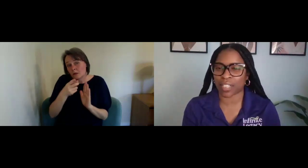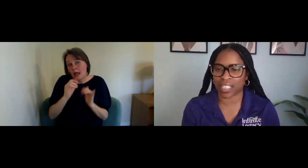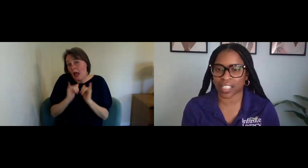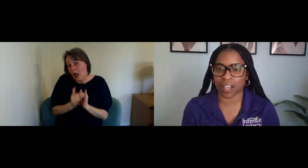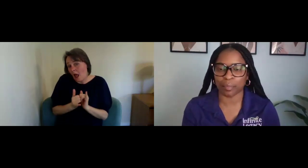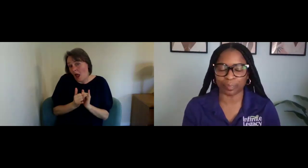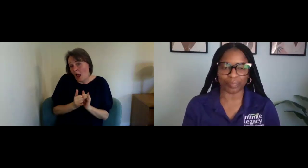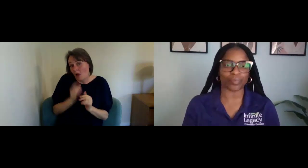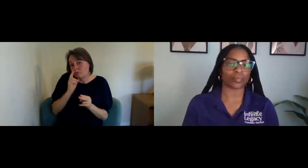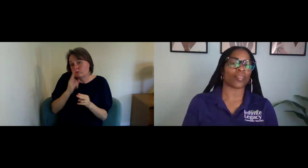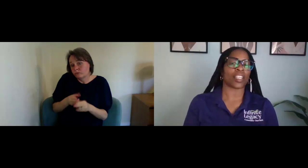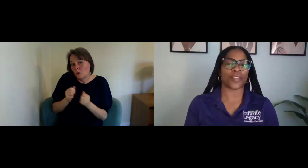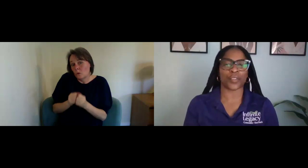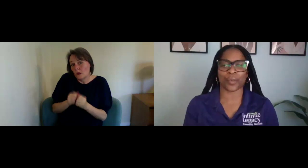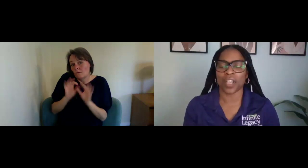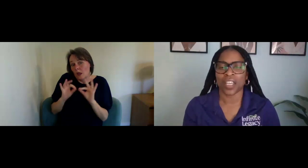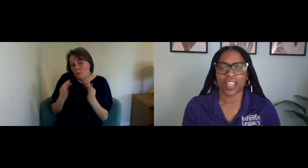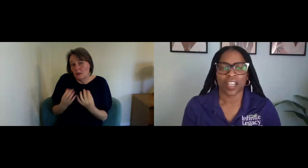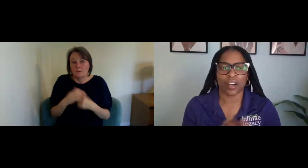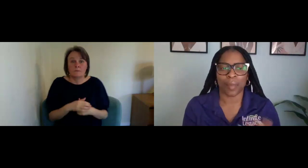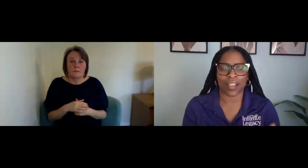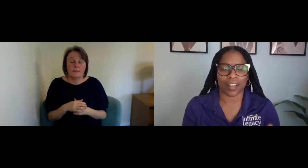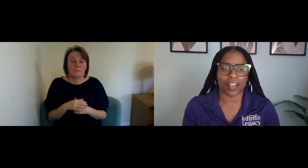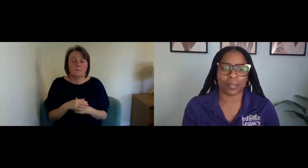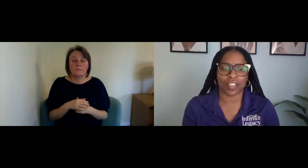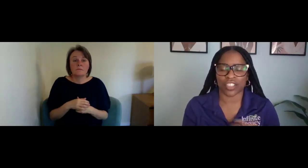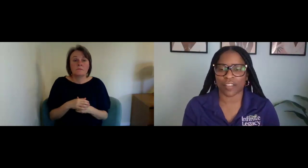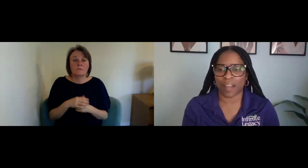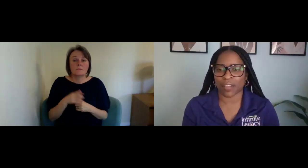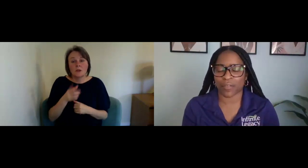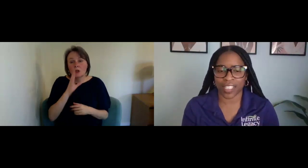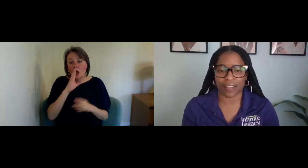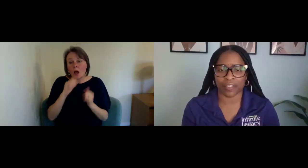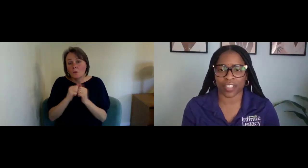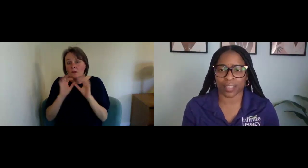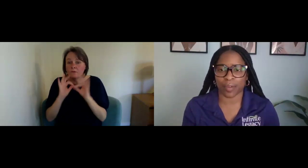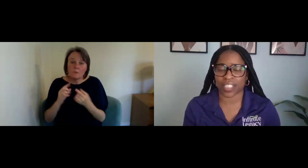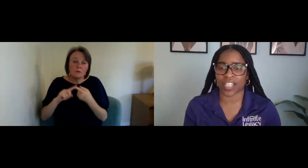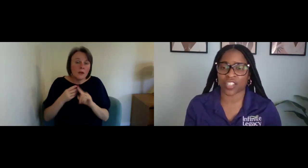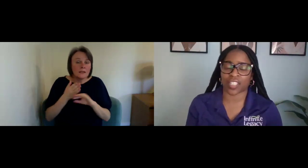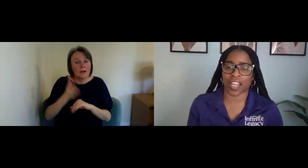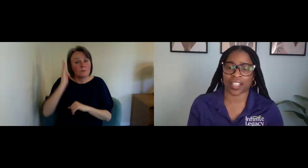bring this up. If you go back, talk to your family and friends after this presentation tonight,